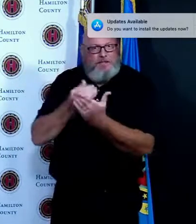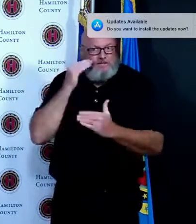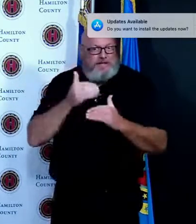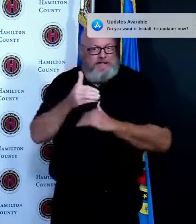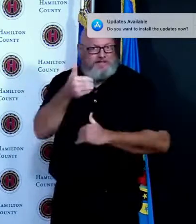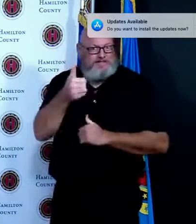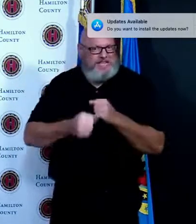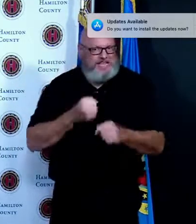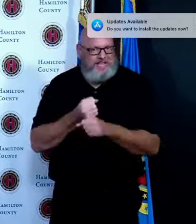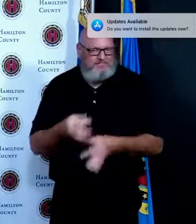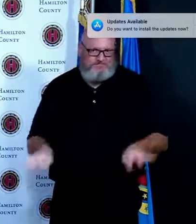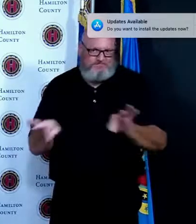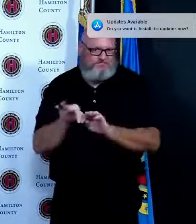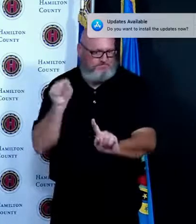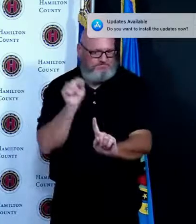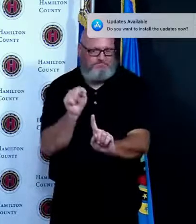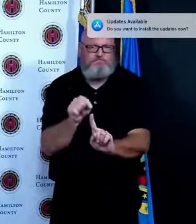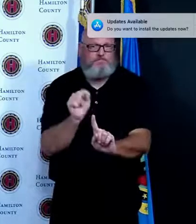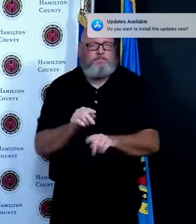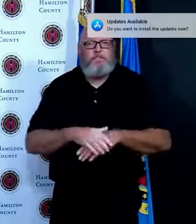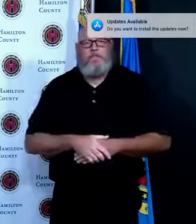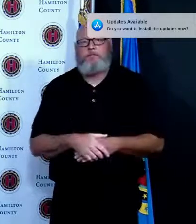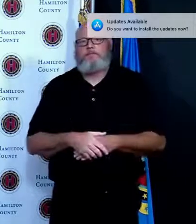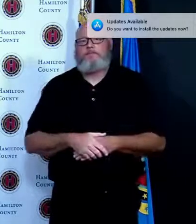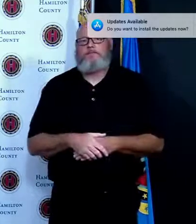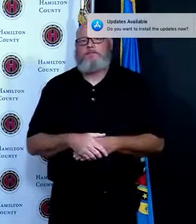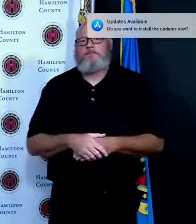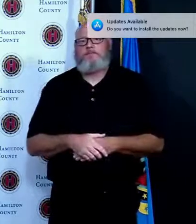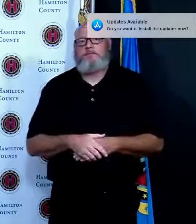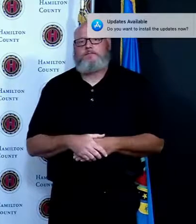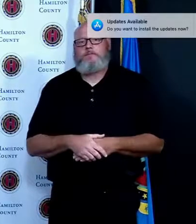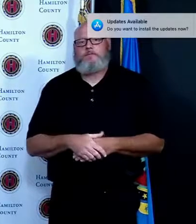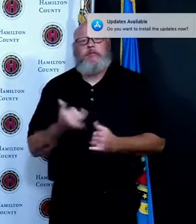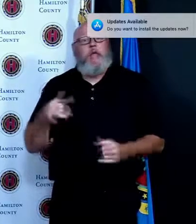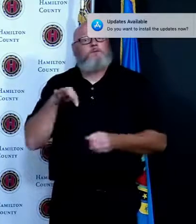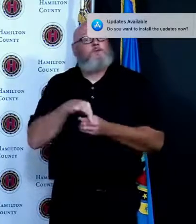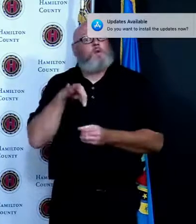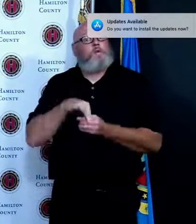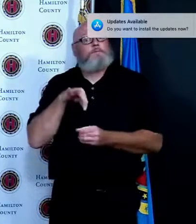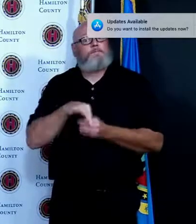people are voting at the Hamilton County board of elections they're either voting early in person